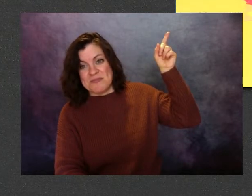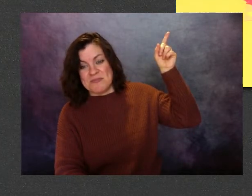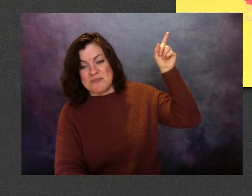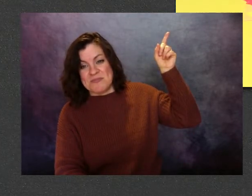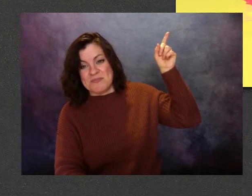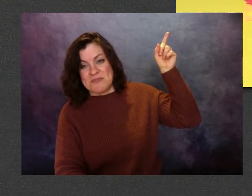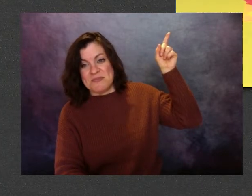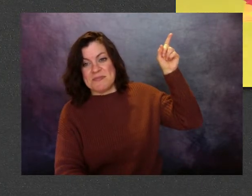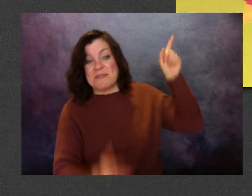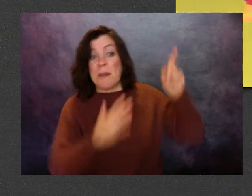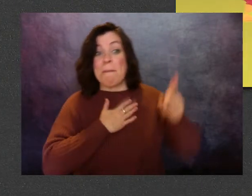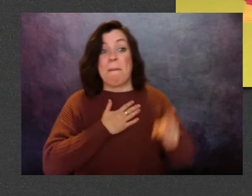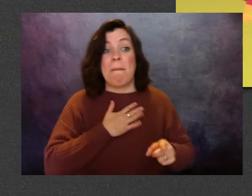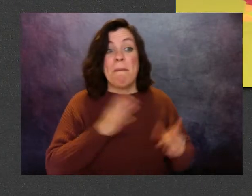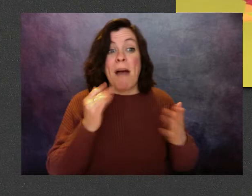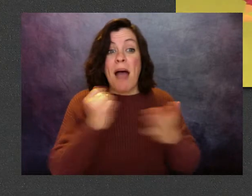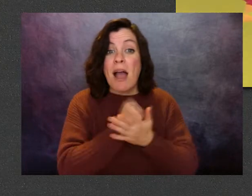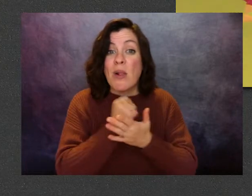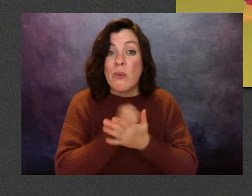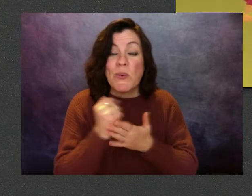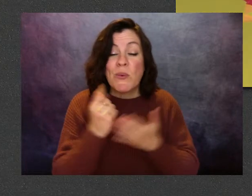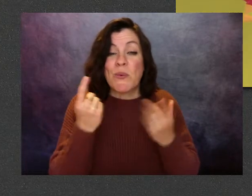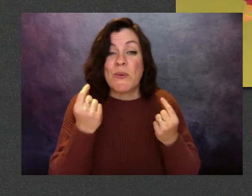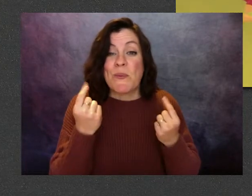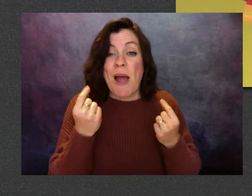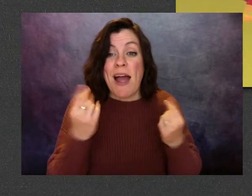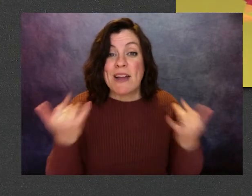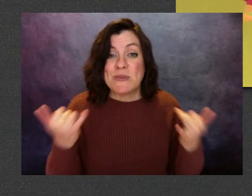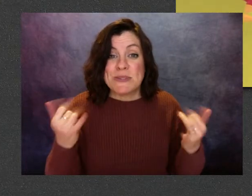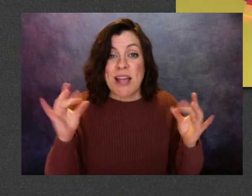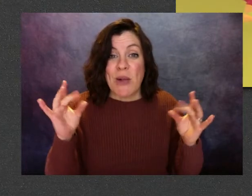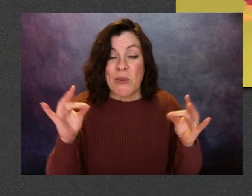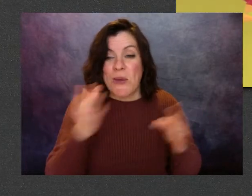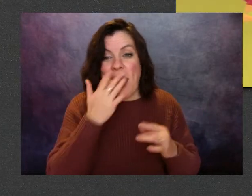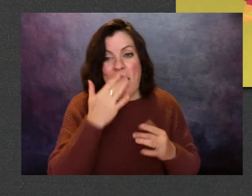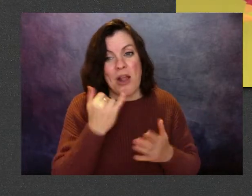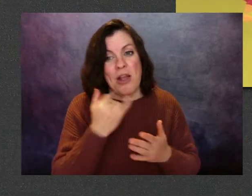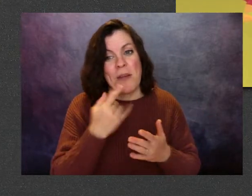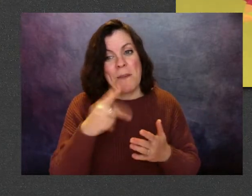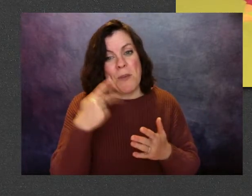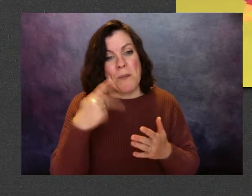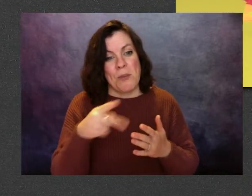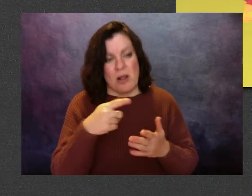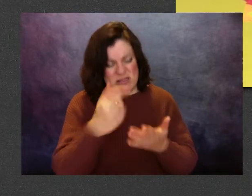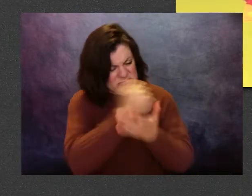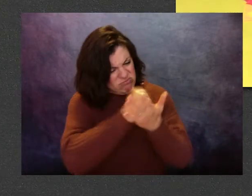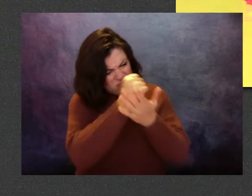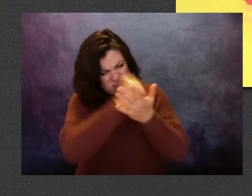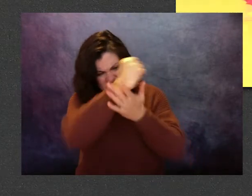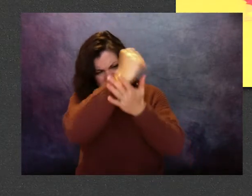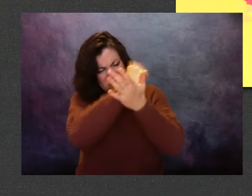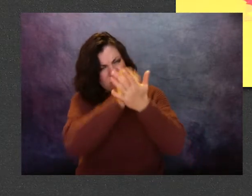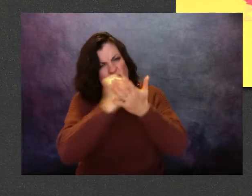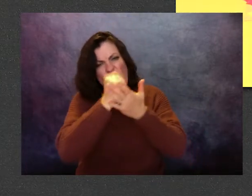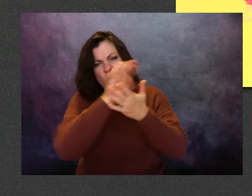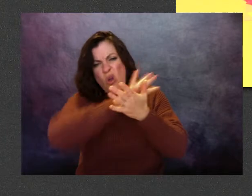So you will actually get to see, see how I put the glue all over up top there. That's what I'm doing. And then